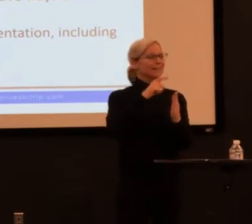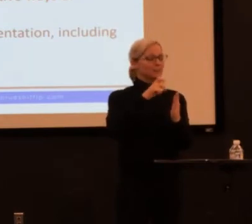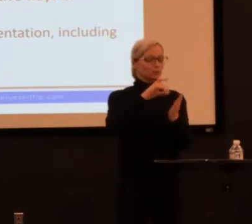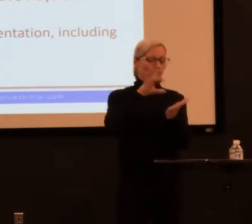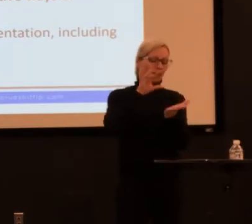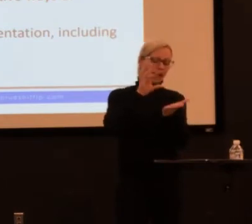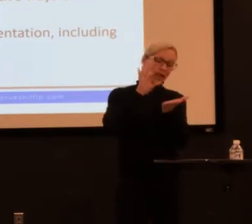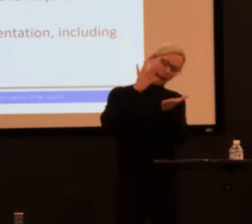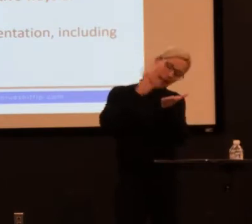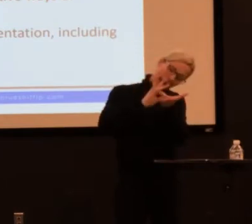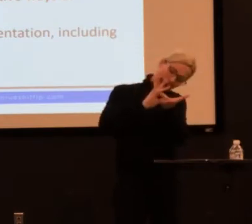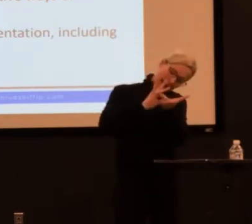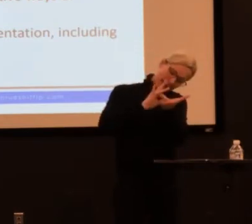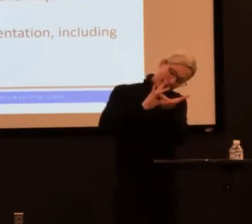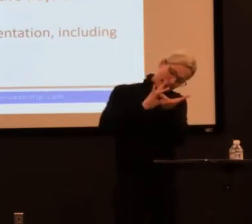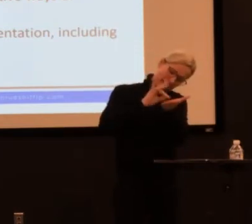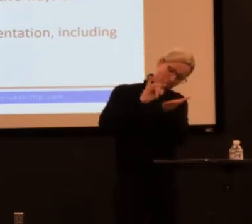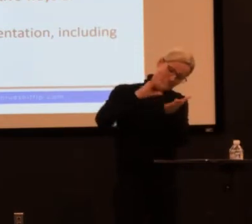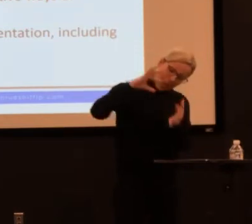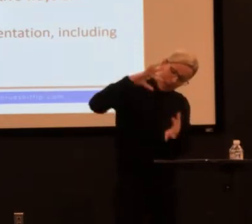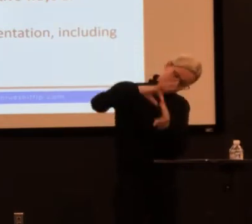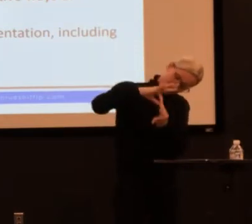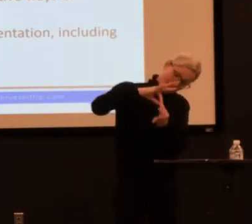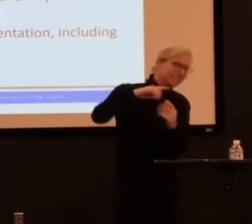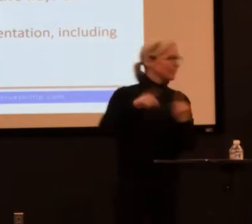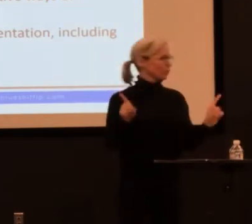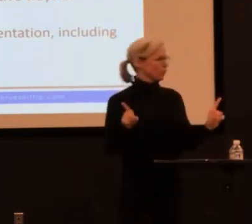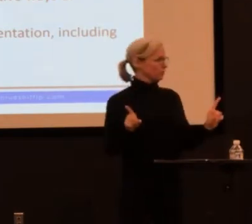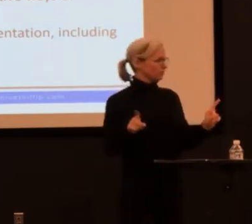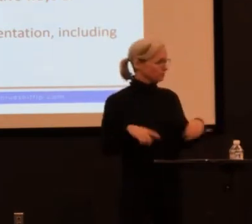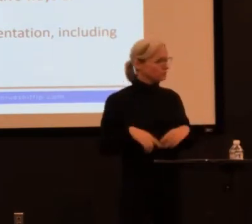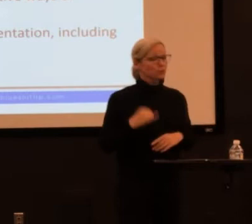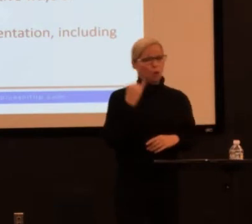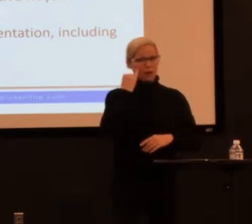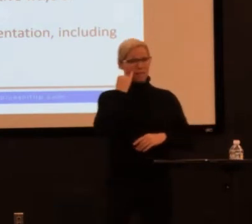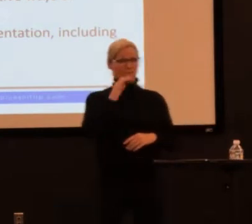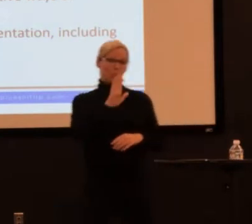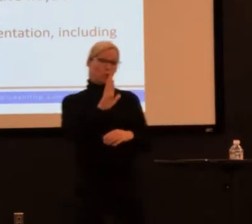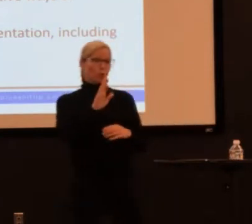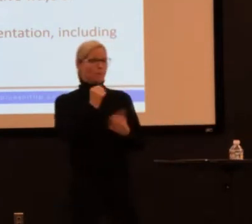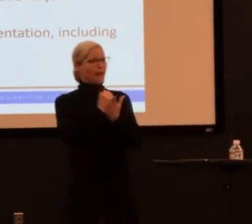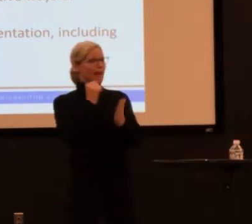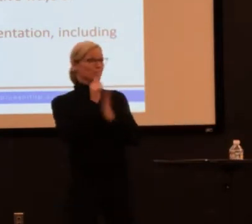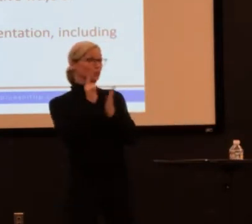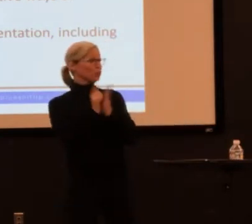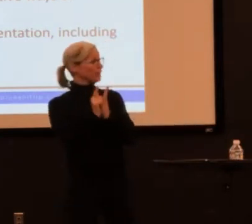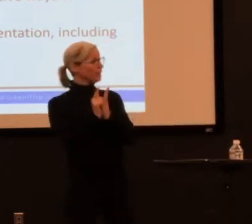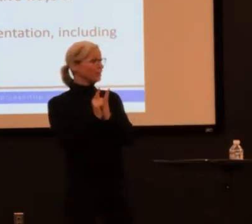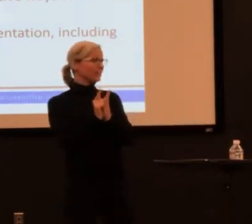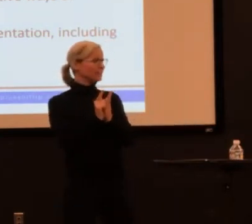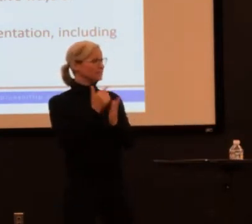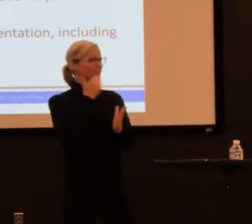If your patent attorney does a good job and writes that patent thoroughly and broadly